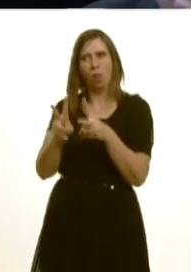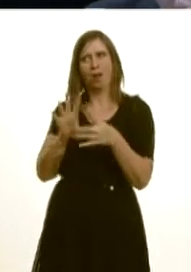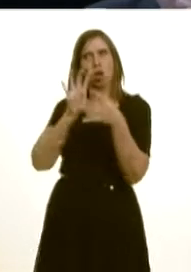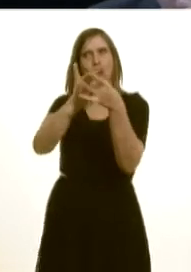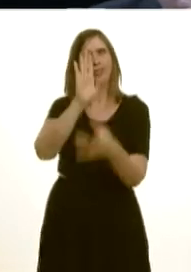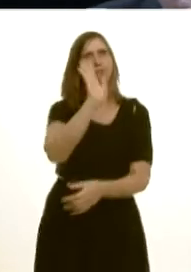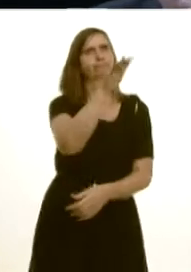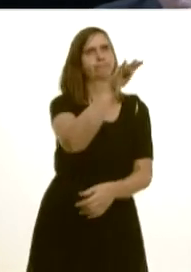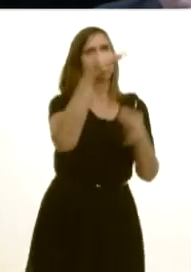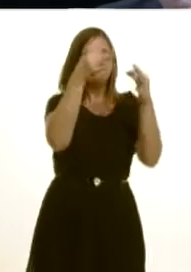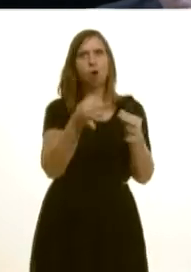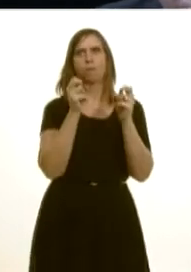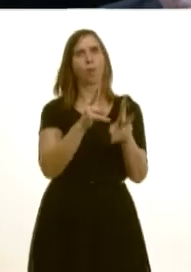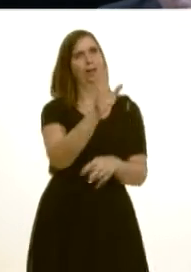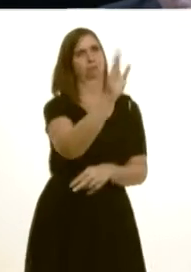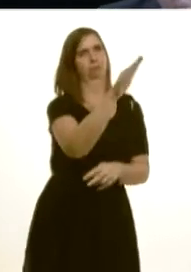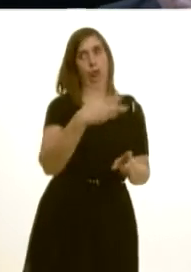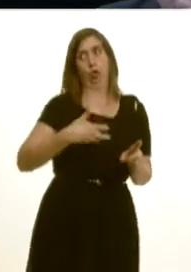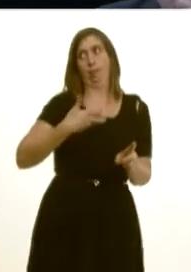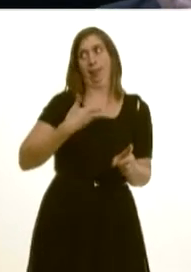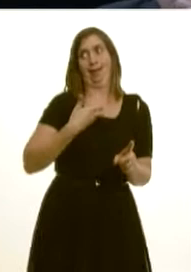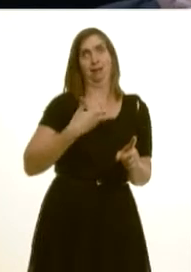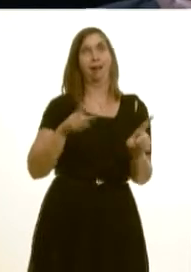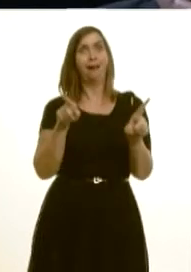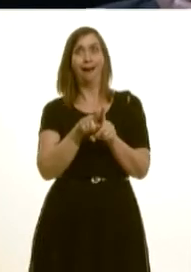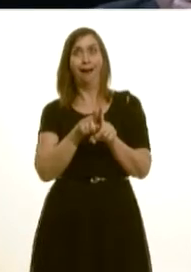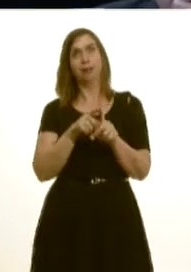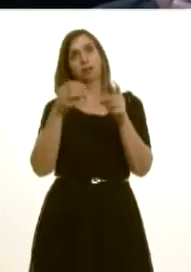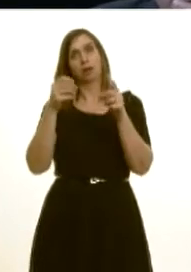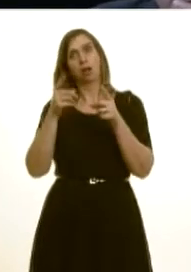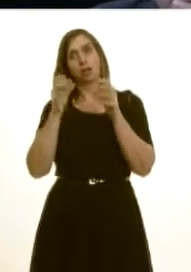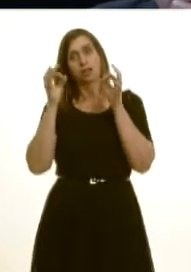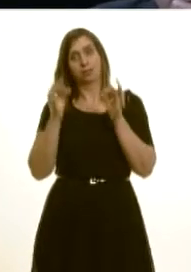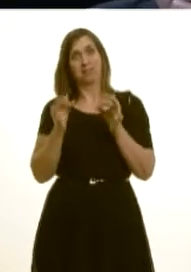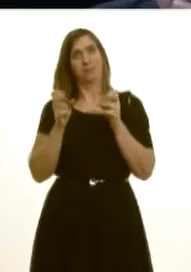is your Government taking to improve the whistleblowing and complaints procedures for anybody who